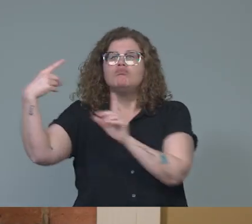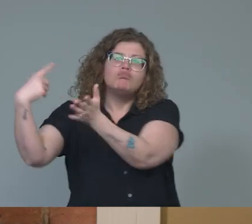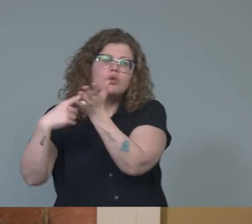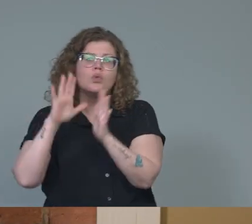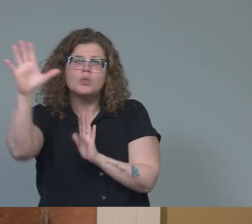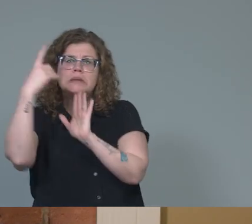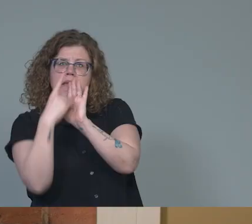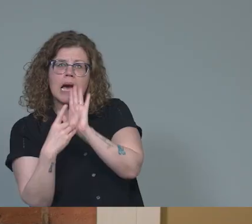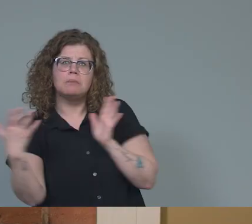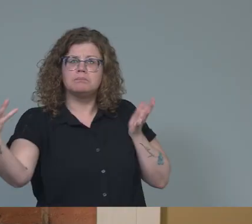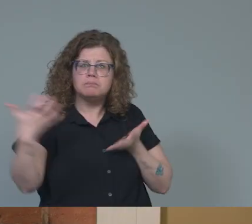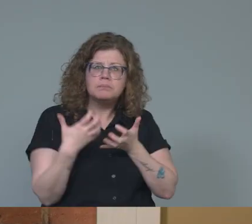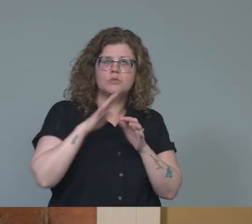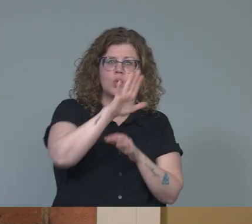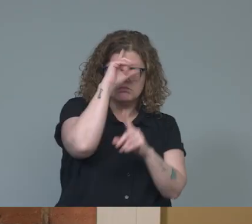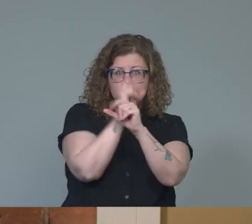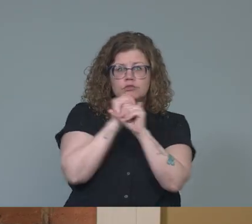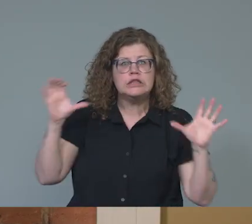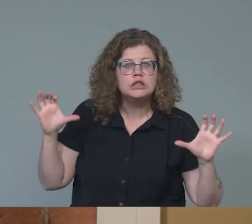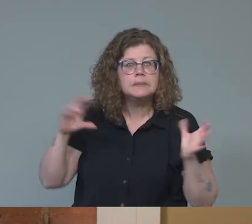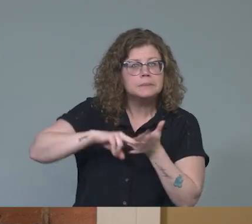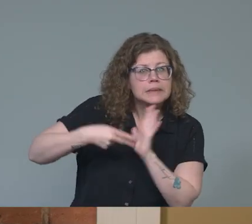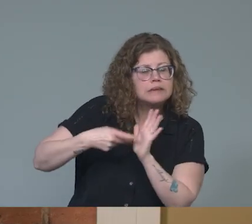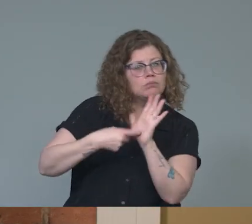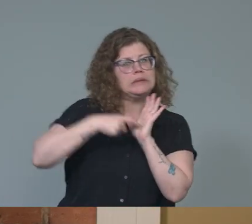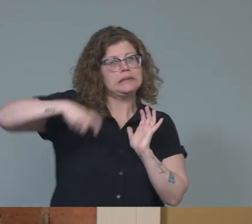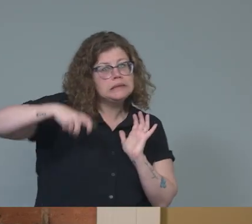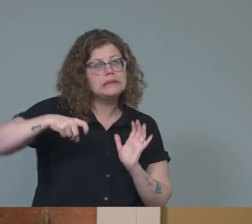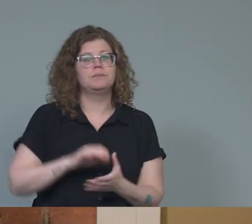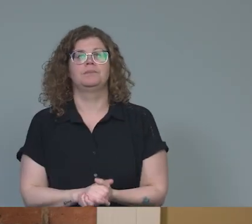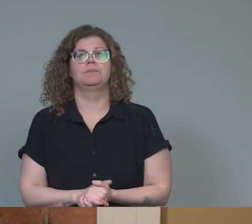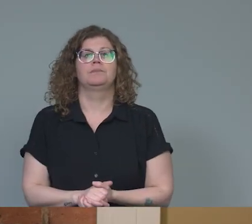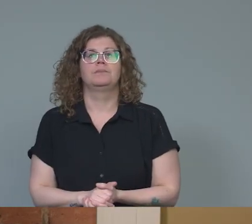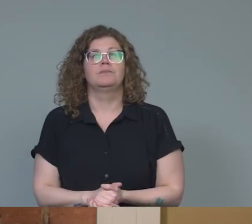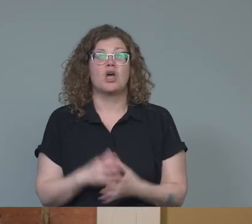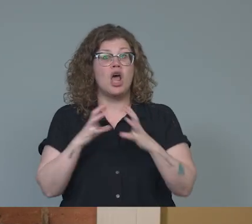of the entire project, the copyright and the moral rights are yours. Your fabricator is someone you trust